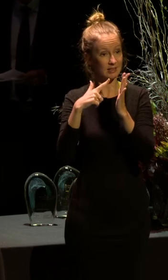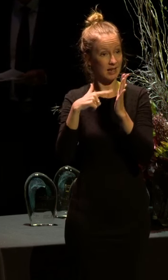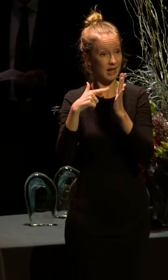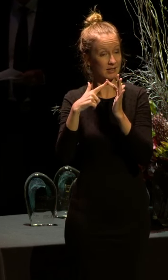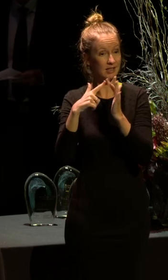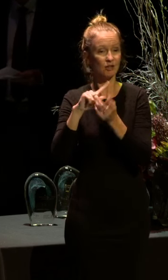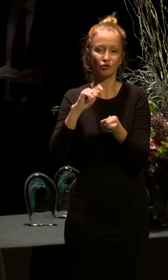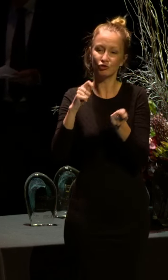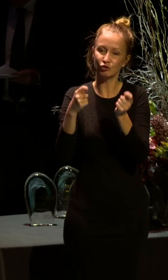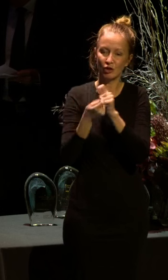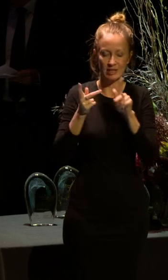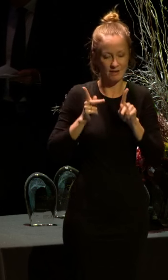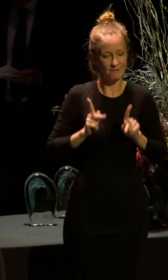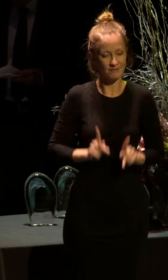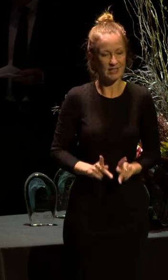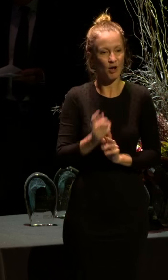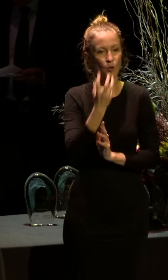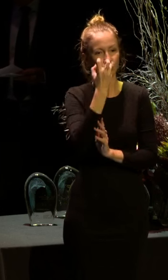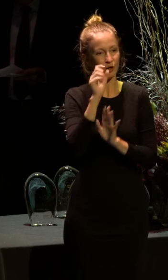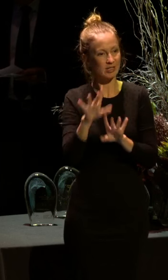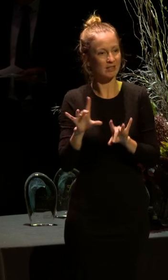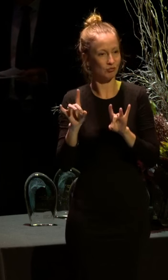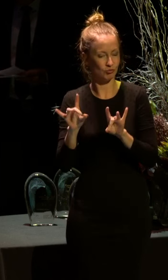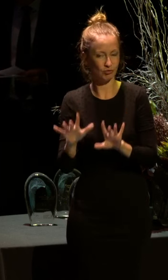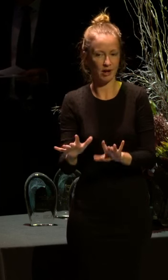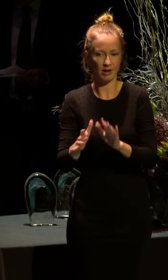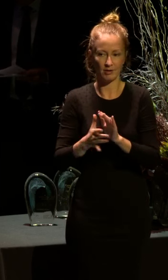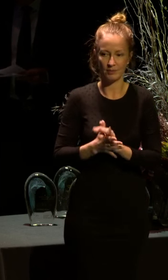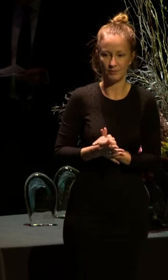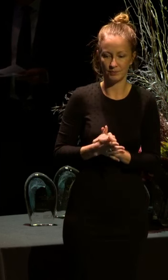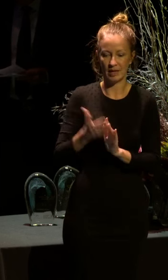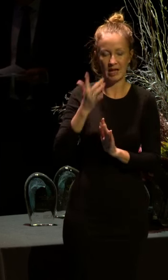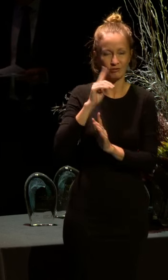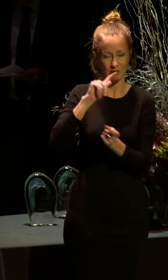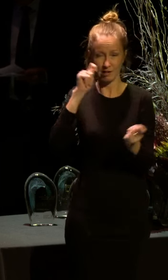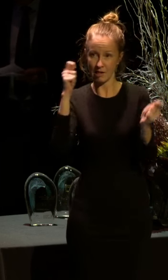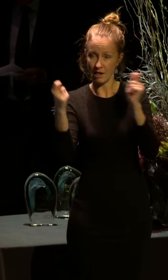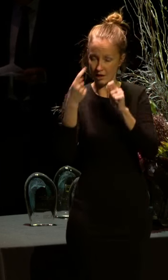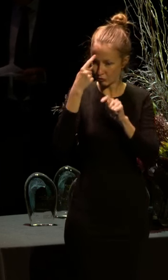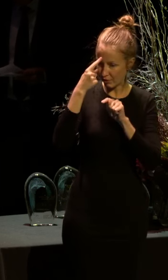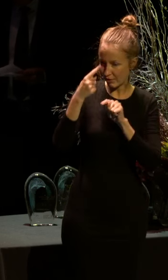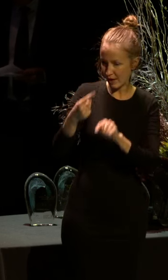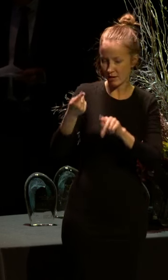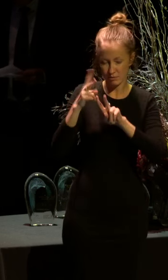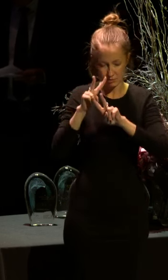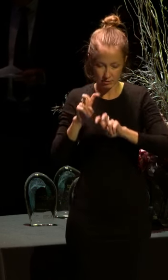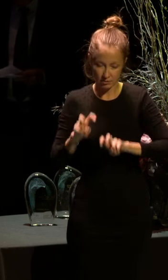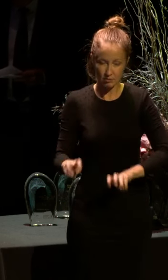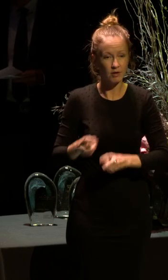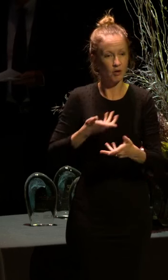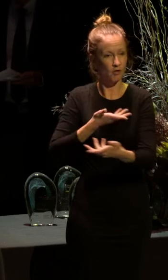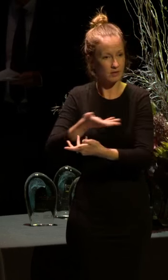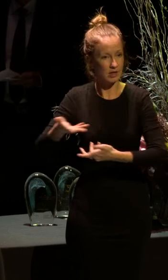in this country and repositioned the field through critical discourse and, dare I say, gave it content.